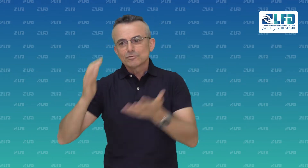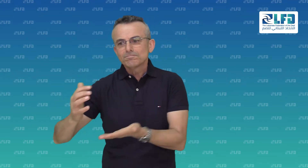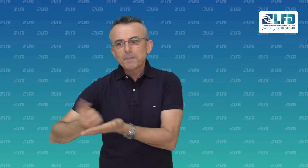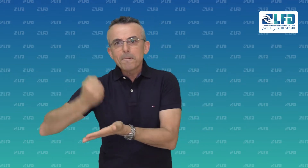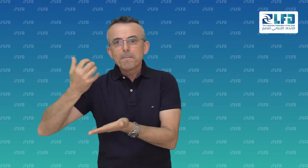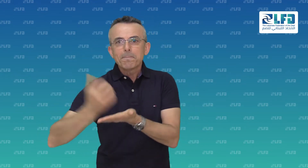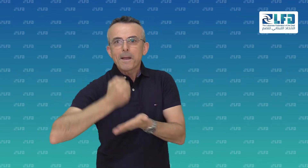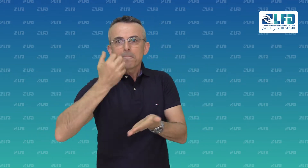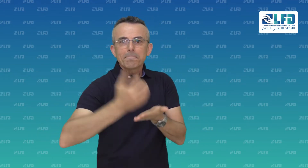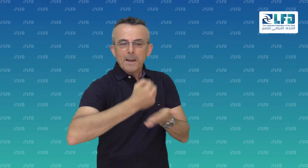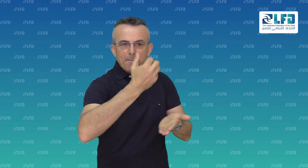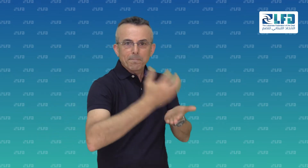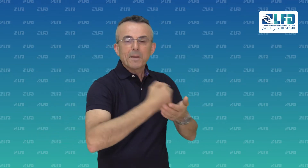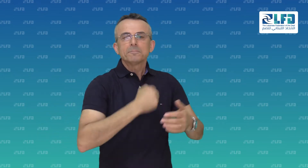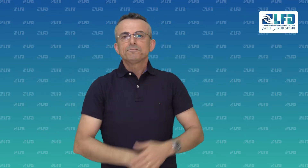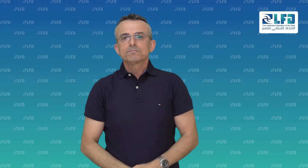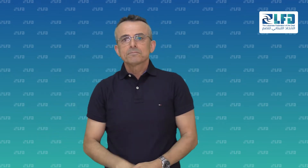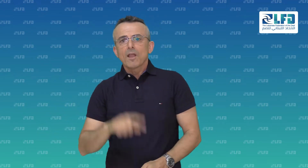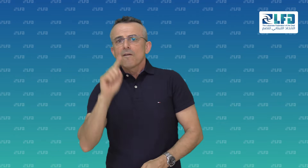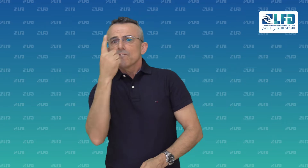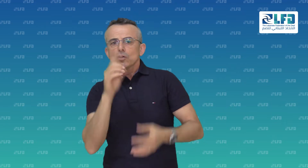has had some successes.